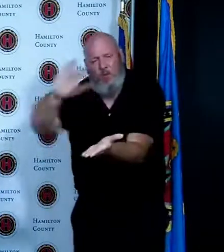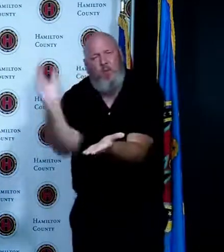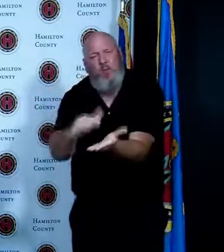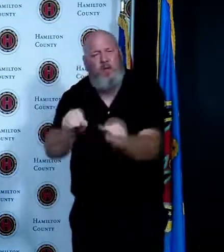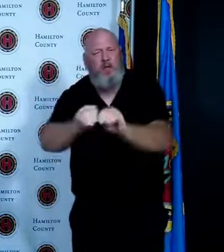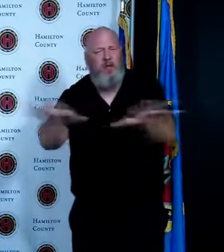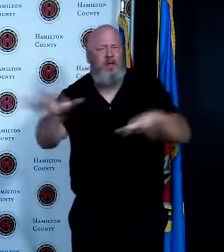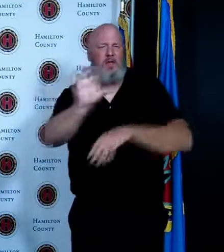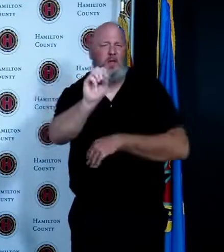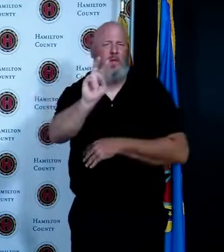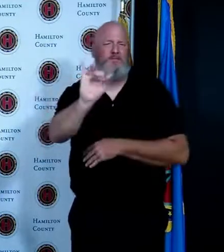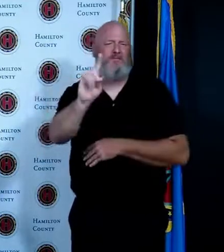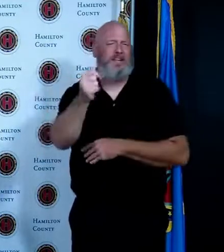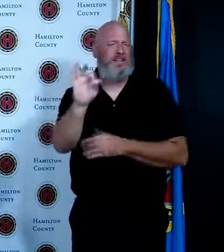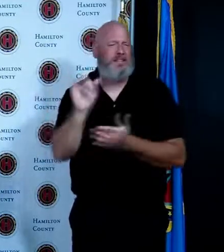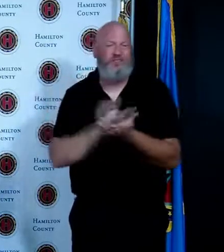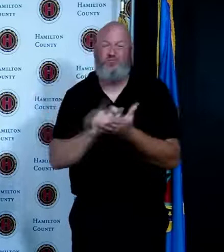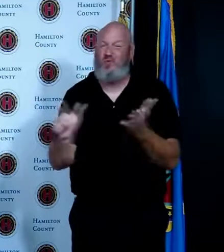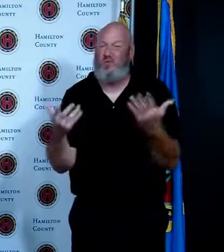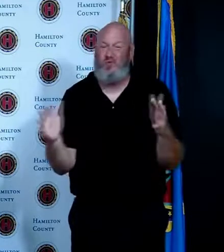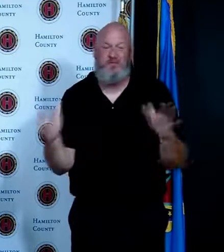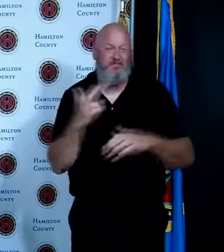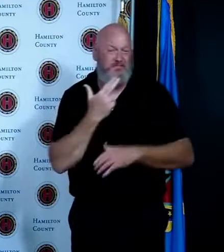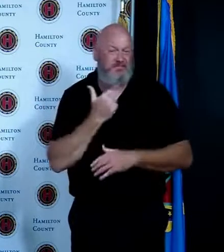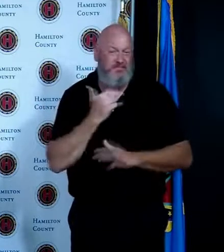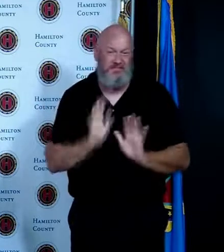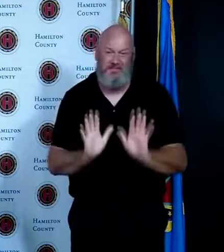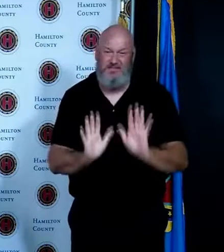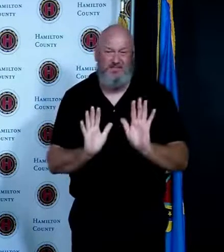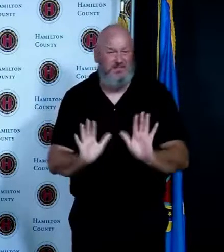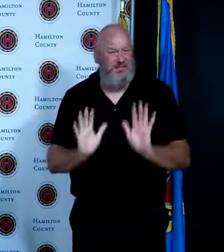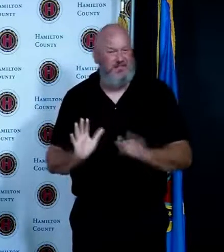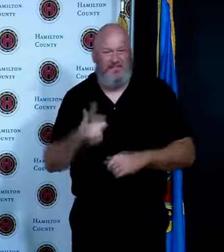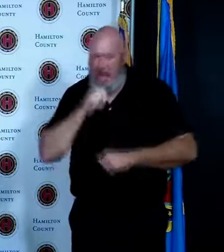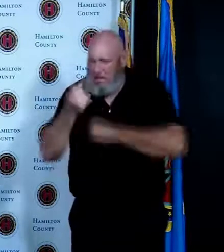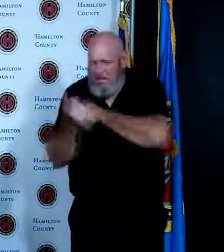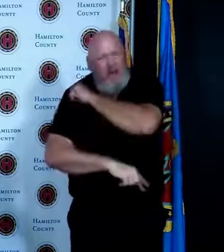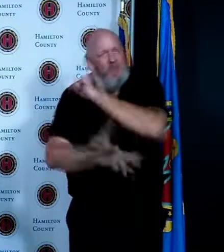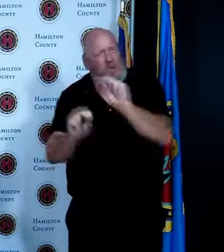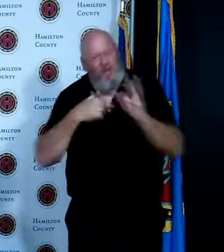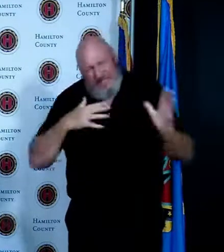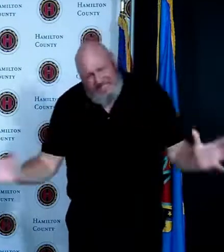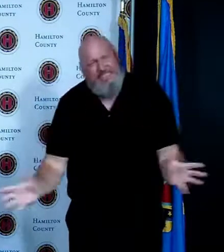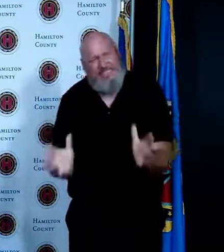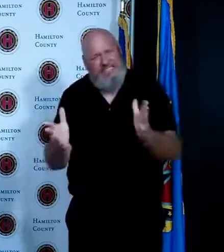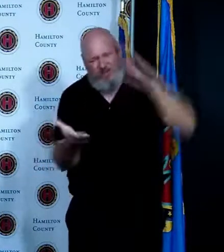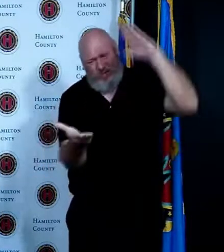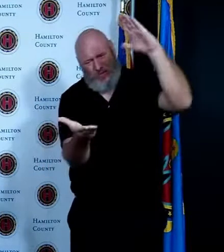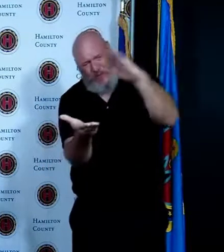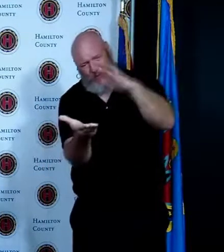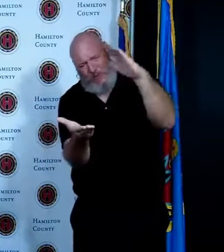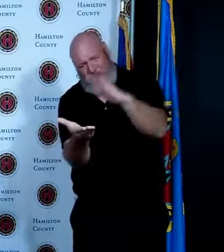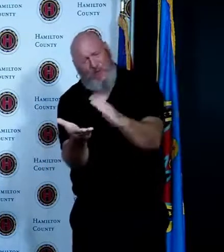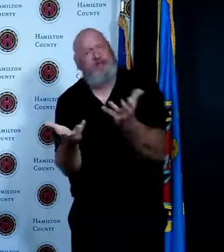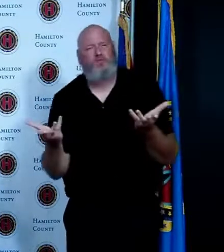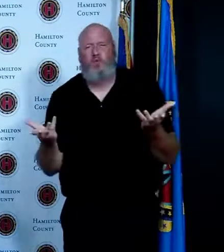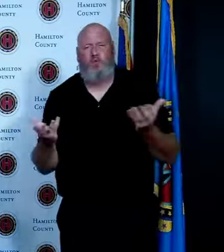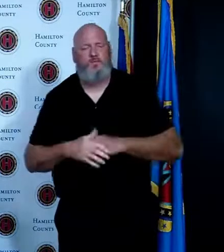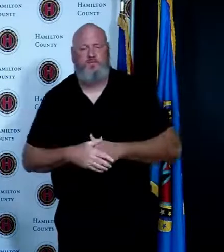as a team masking is designed to reduce the spread and to save lives as I've already mentioned as we continue to open up more